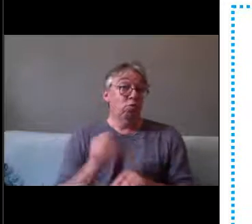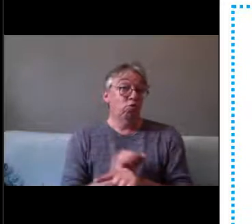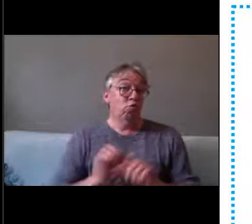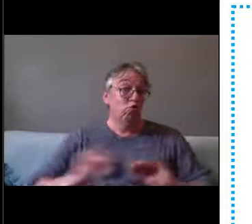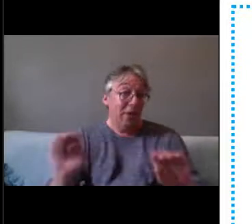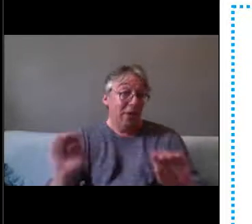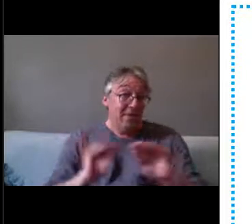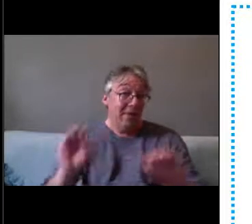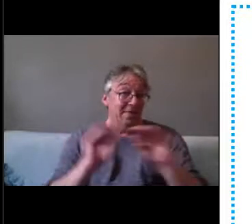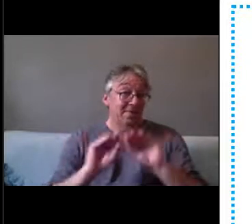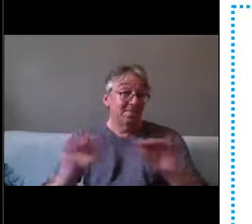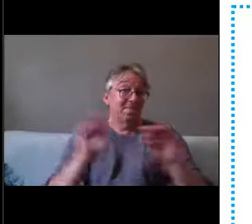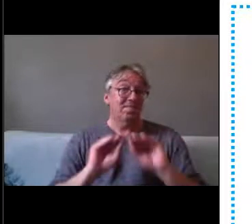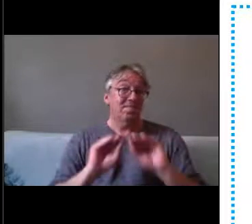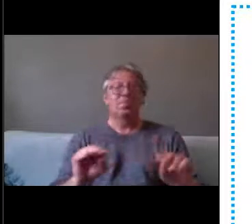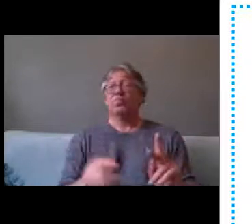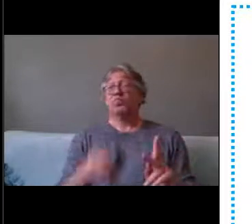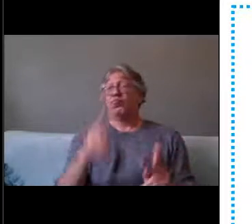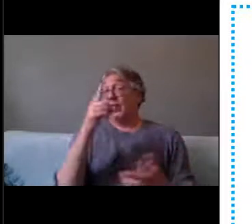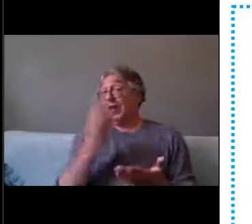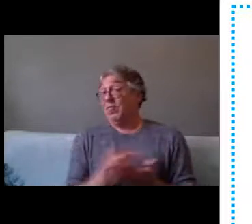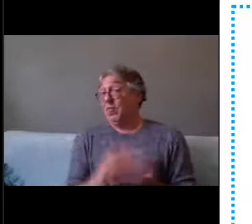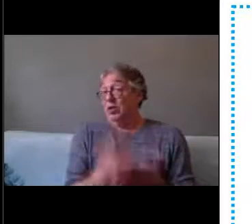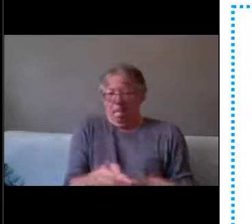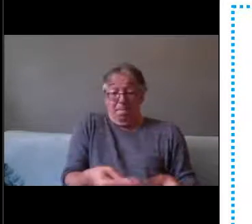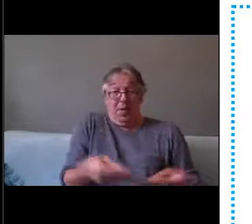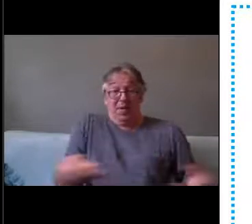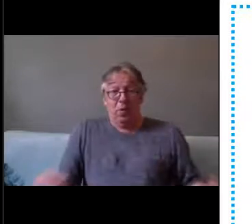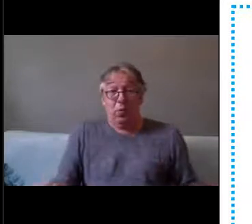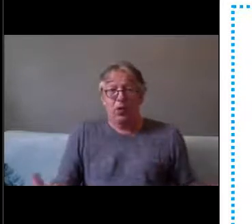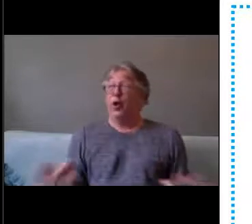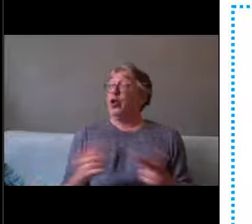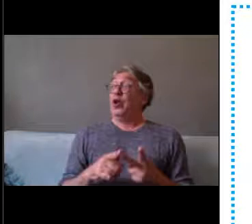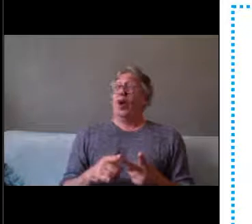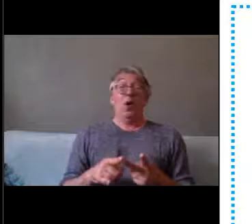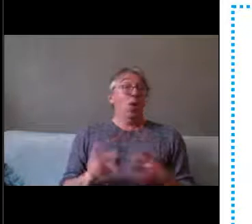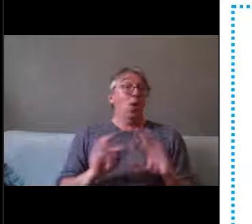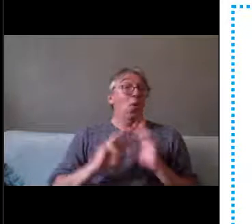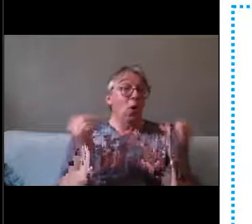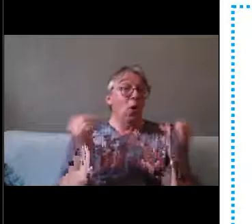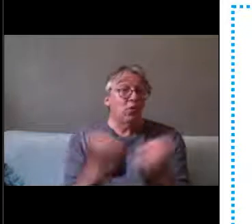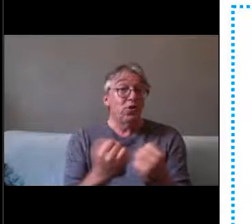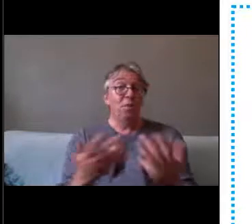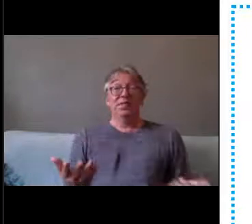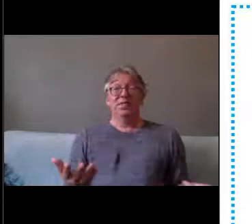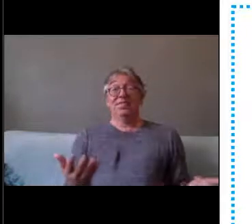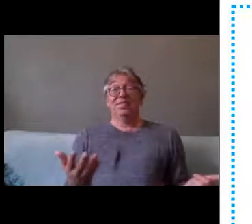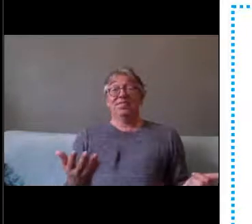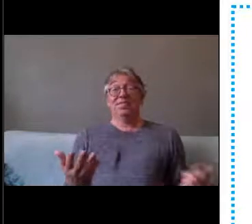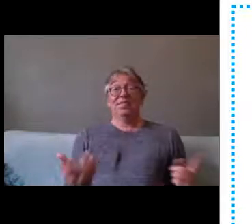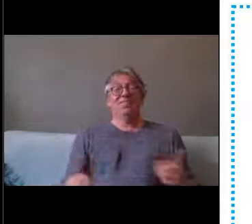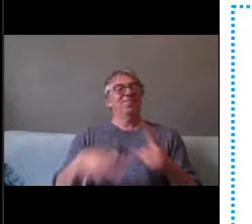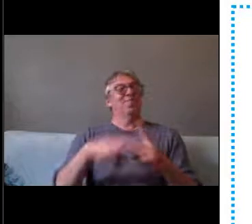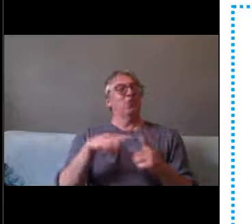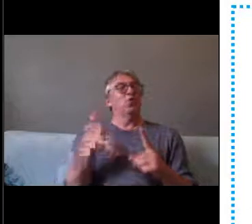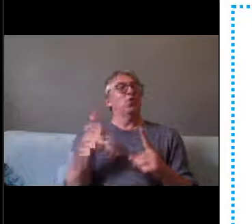and we have trainings and workshops. And in general, we lobby for inclusive programme guidelines.